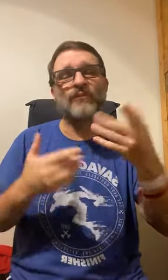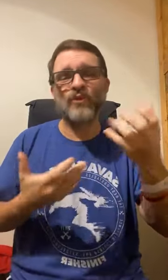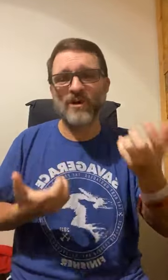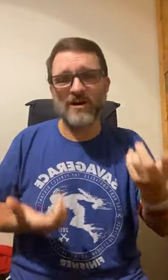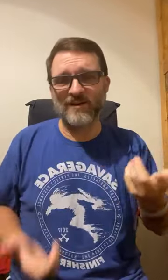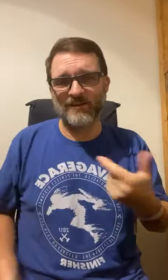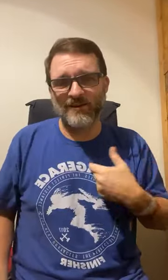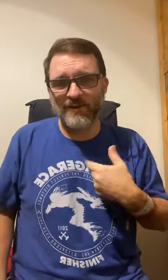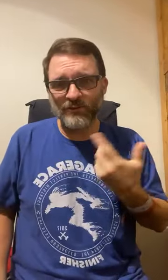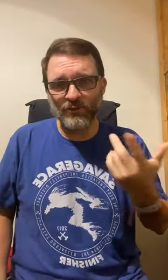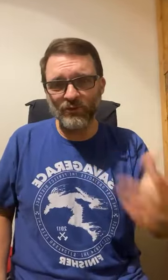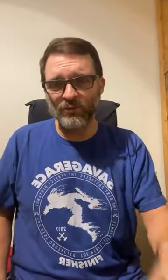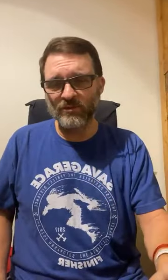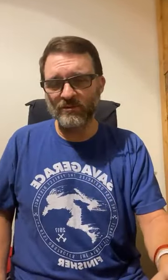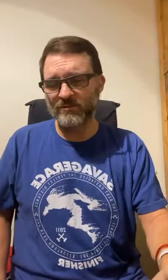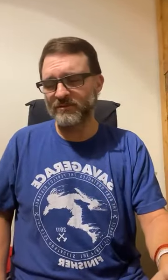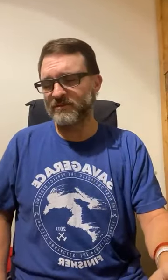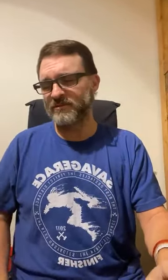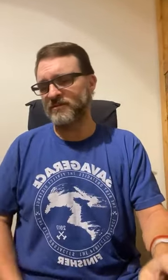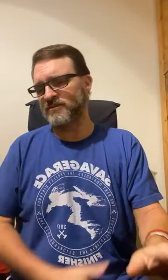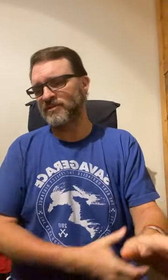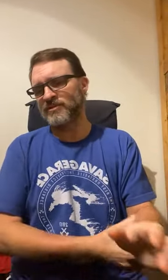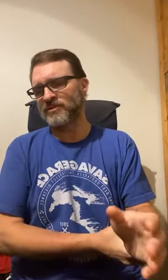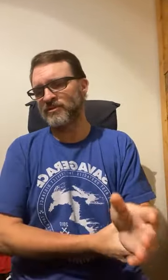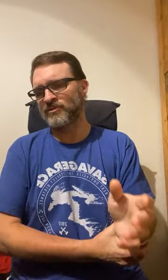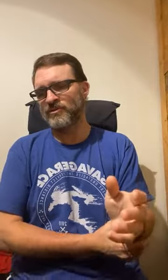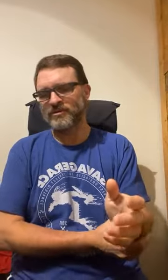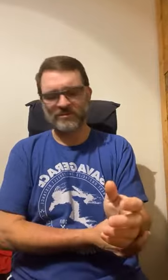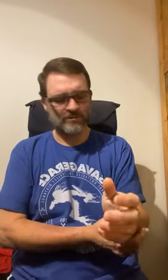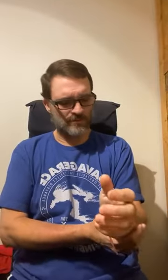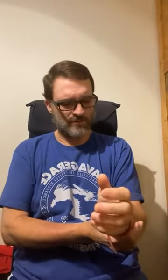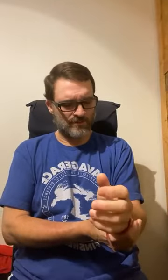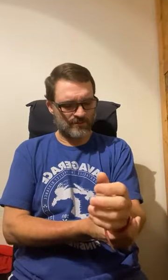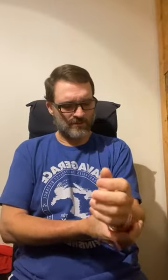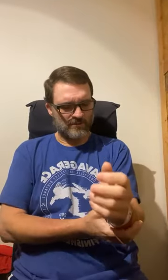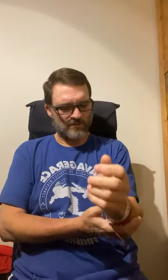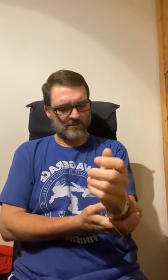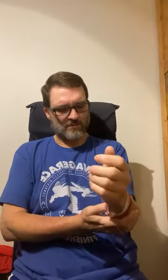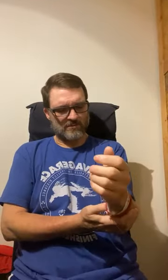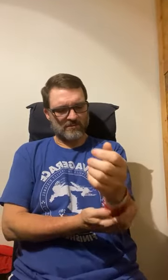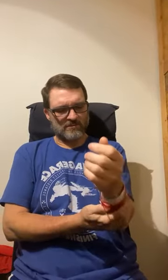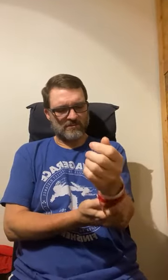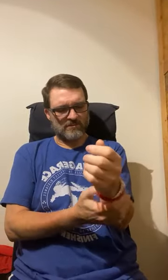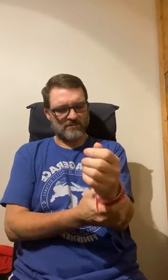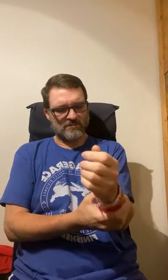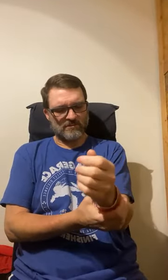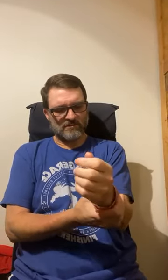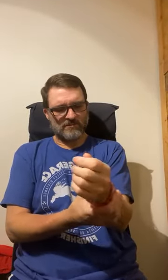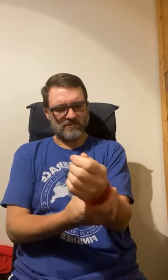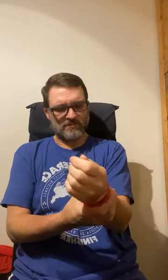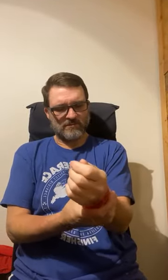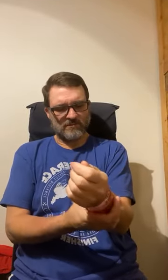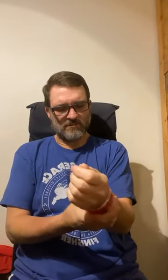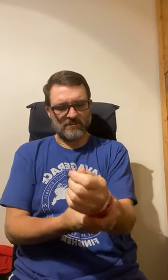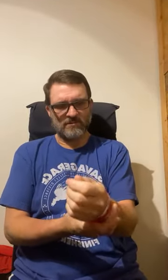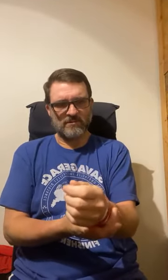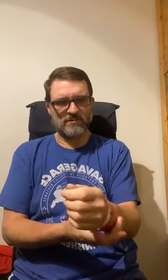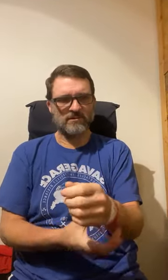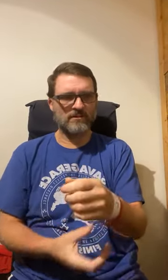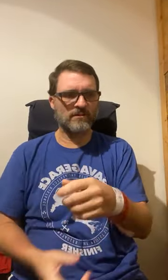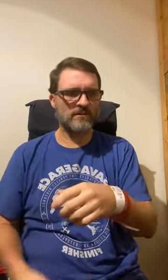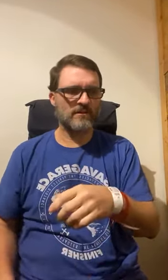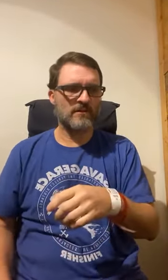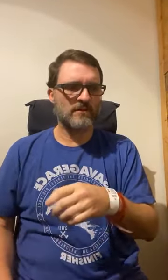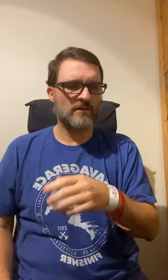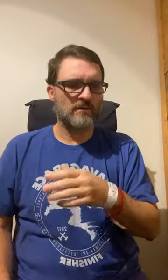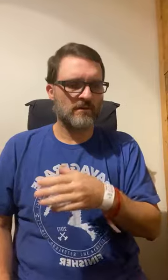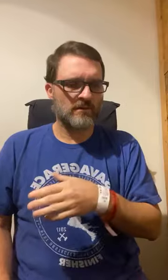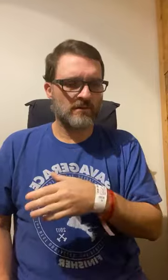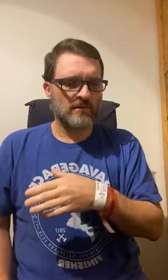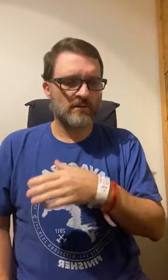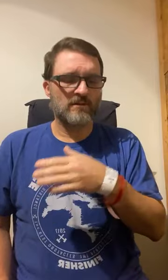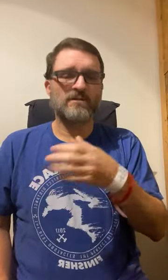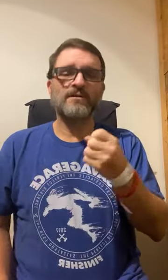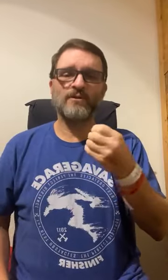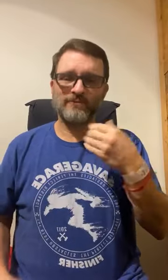Doctors can eat whenever they want.